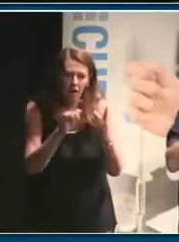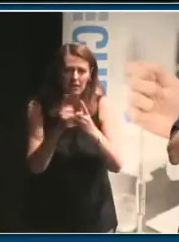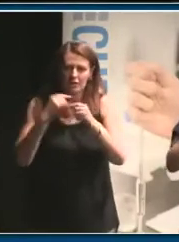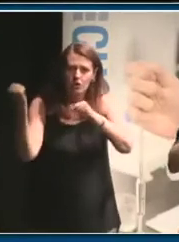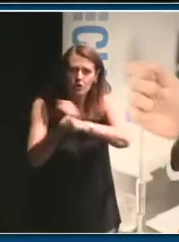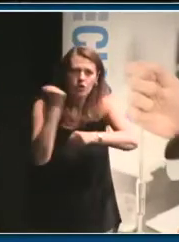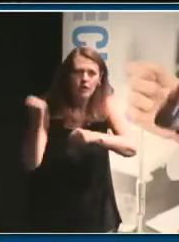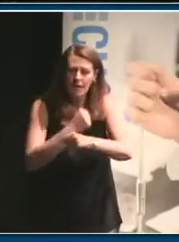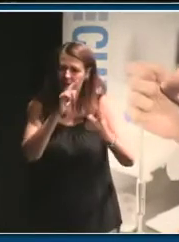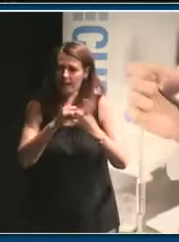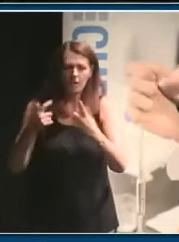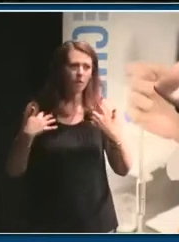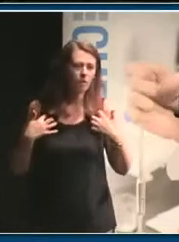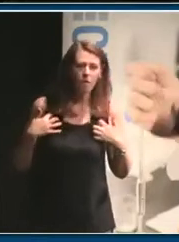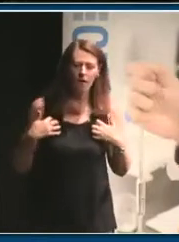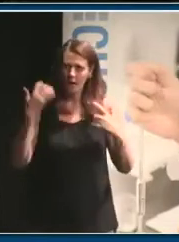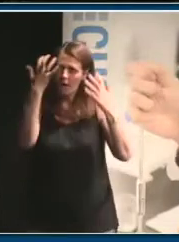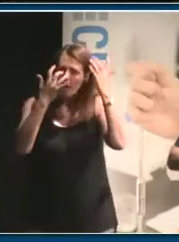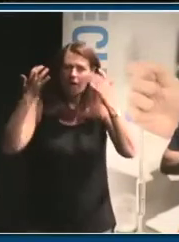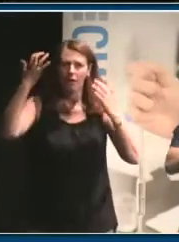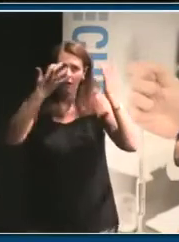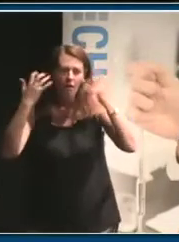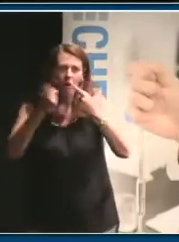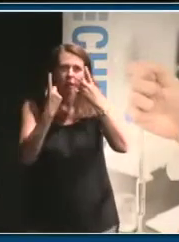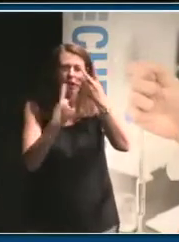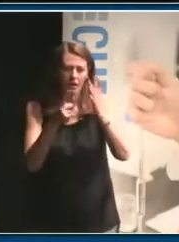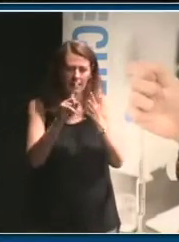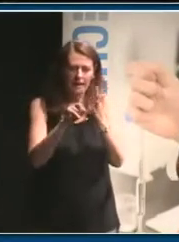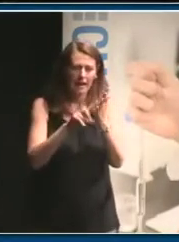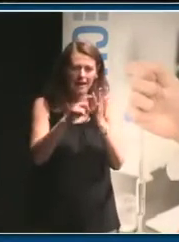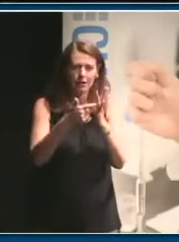I imagine ramming my brain through full of electrodes and composing a piece of music